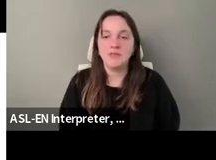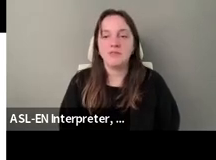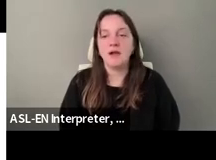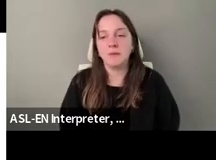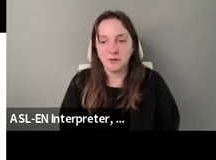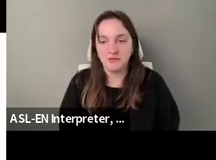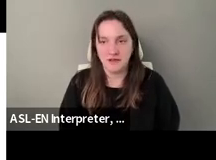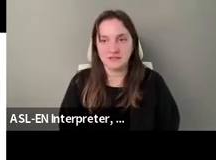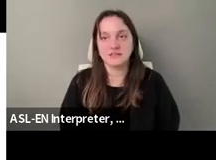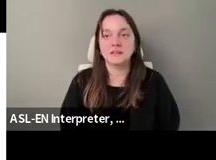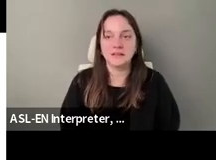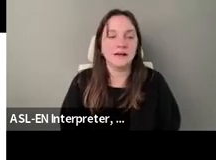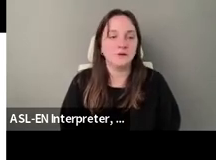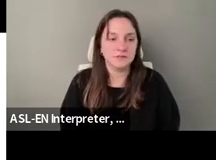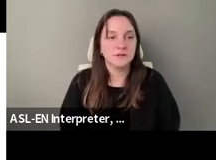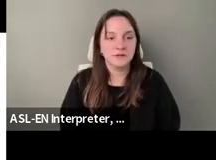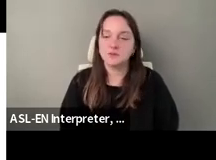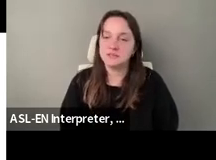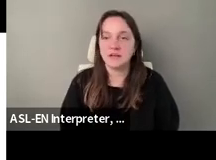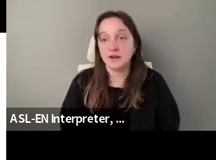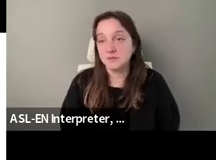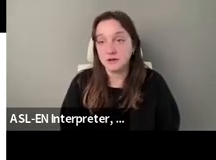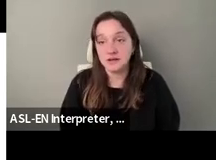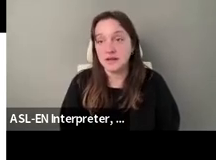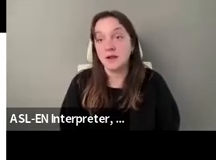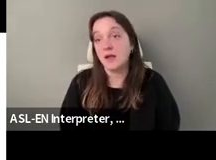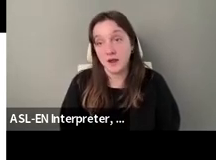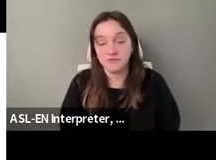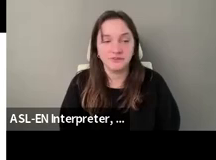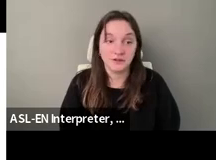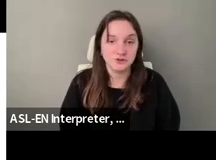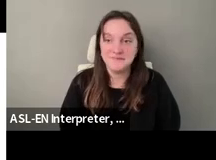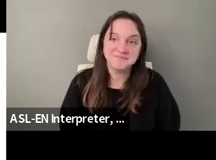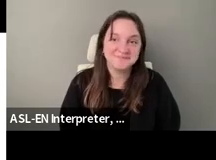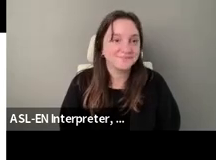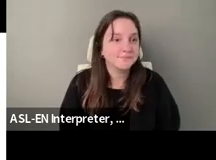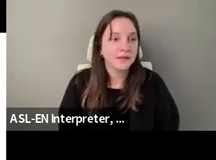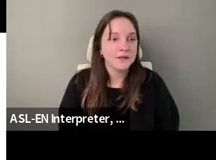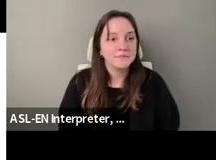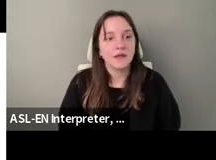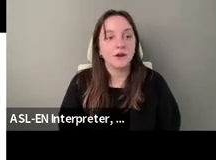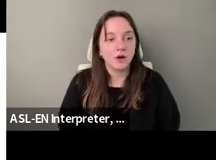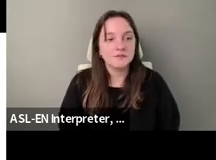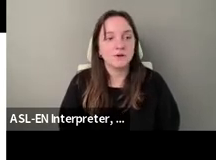effect can lead out to the entire community and hopefully country.